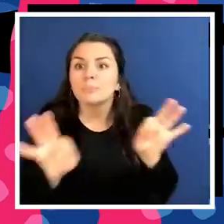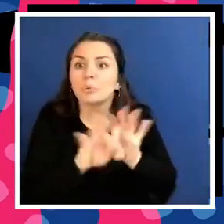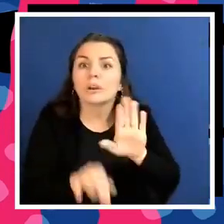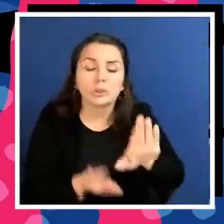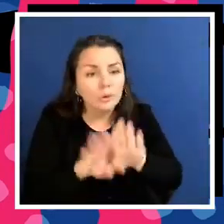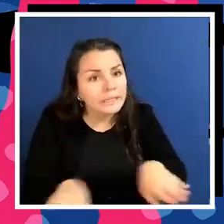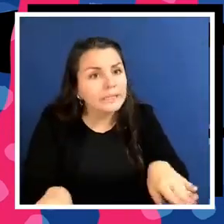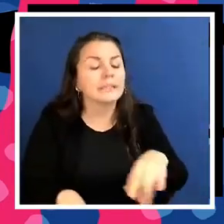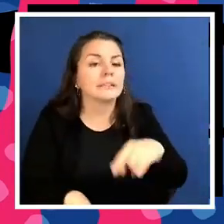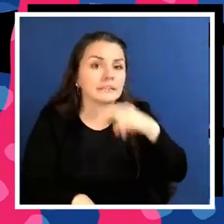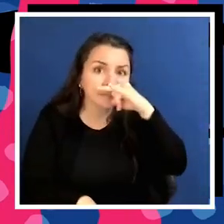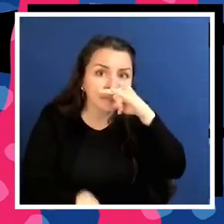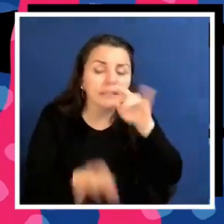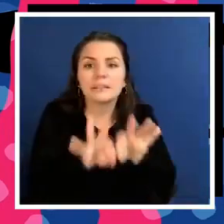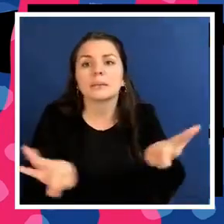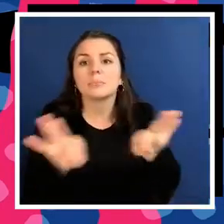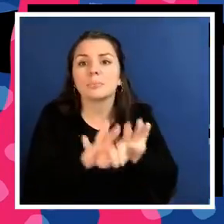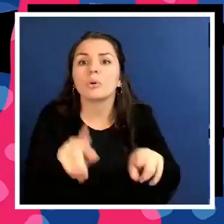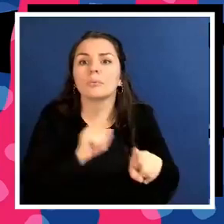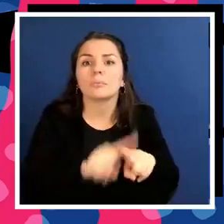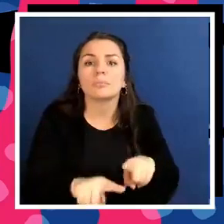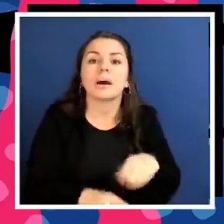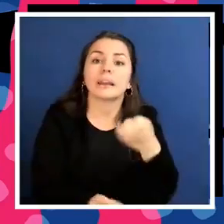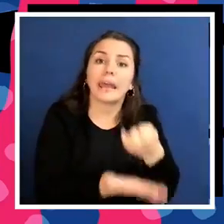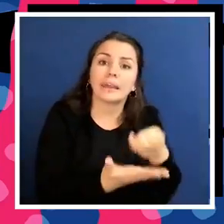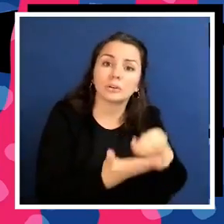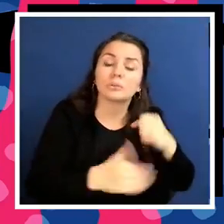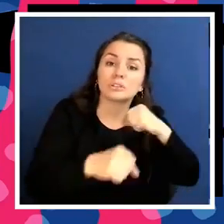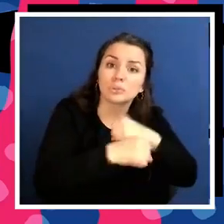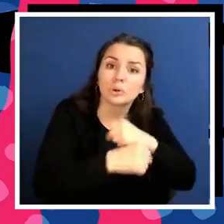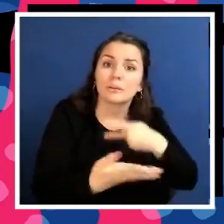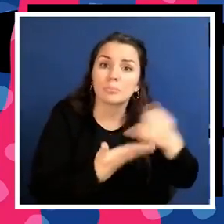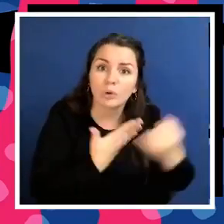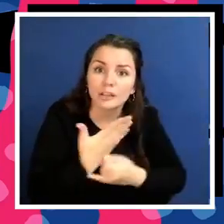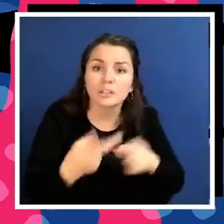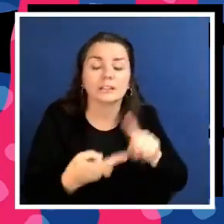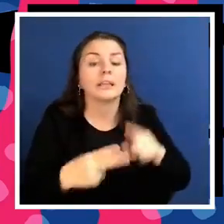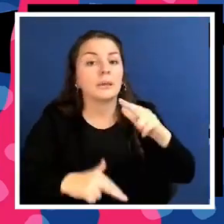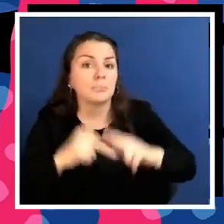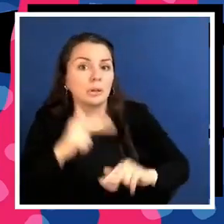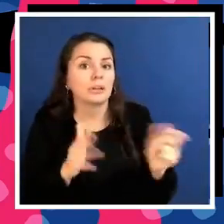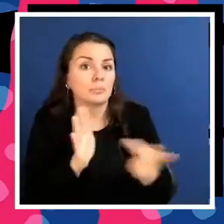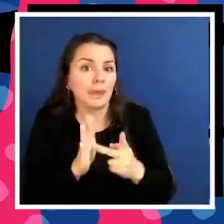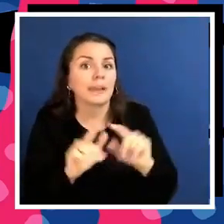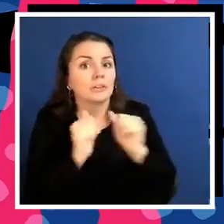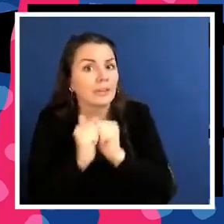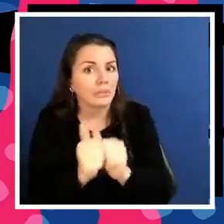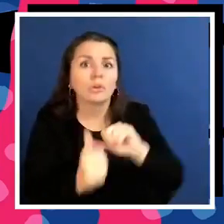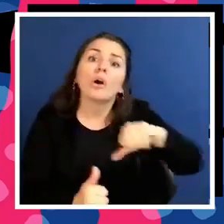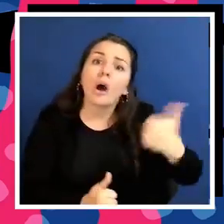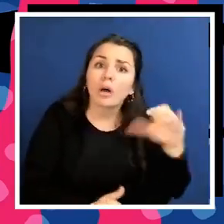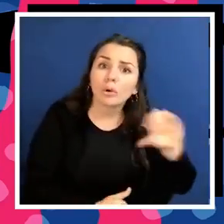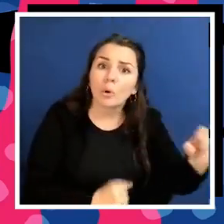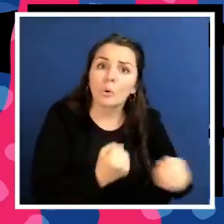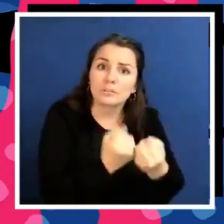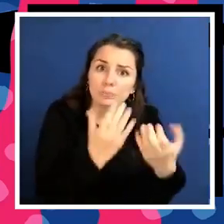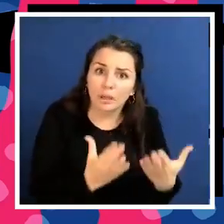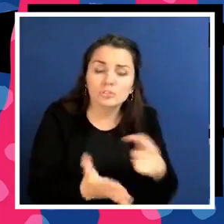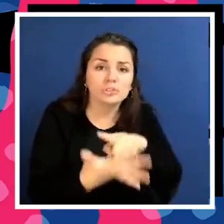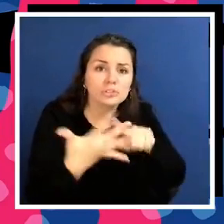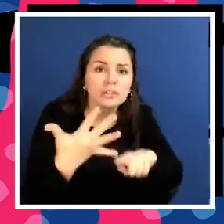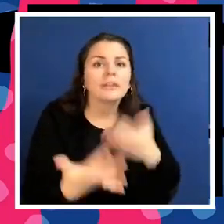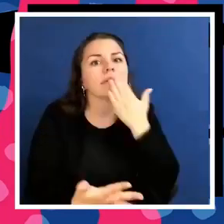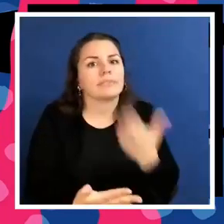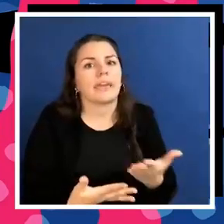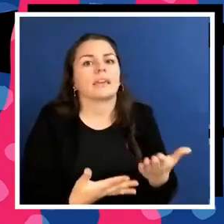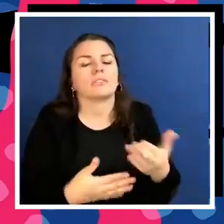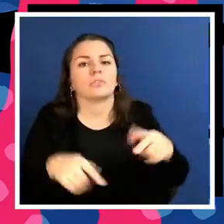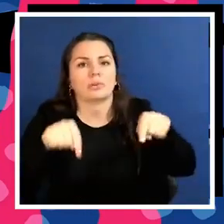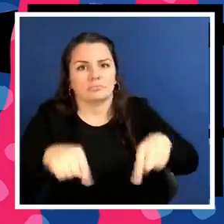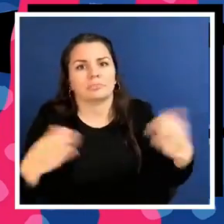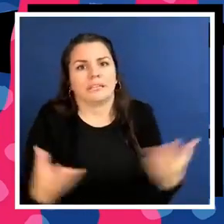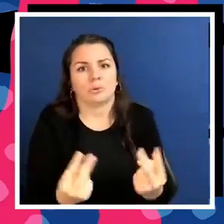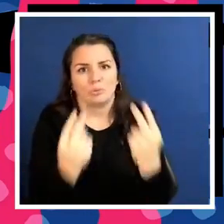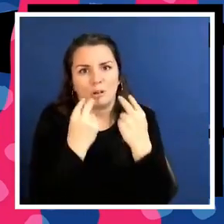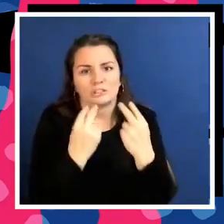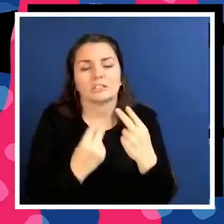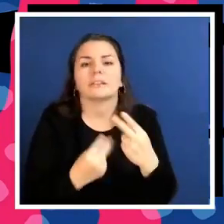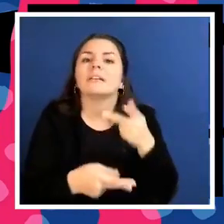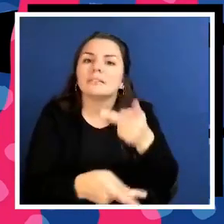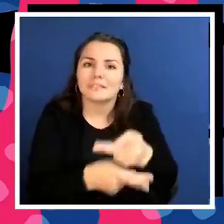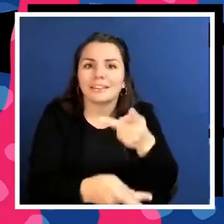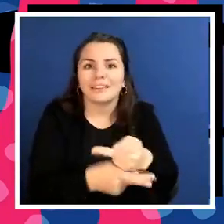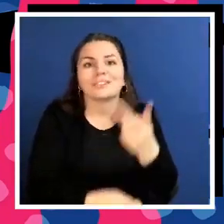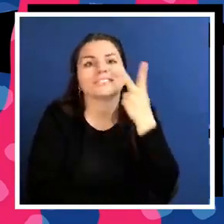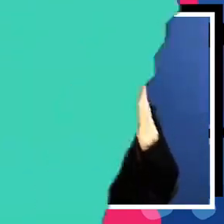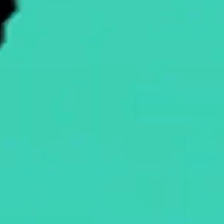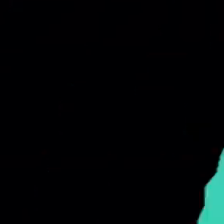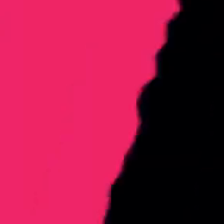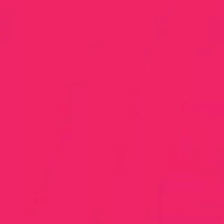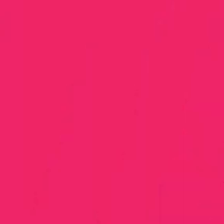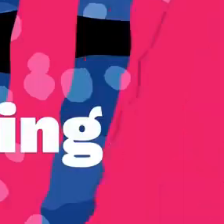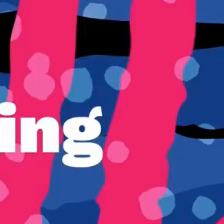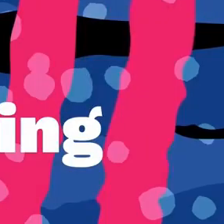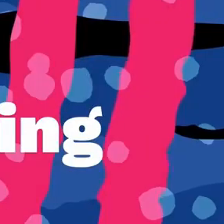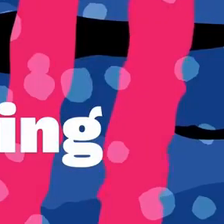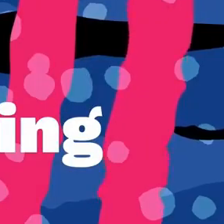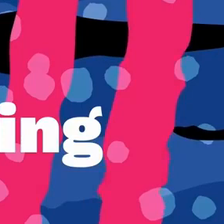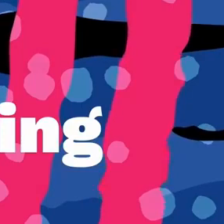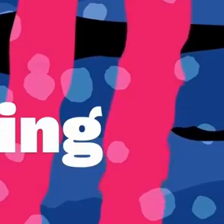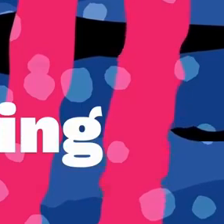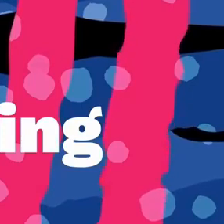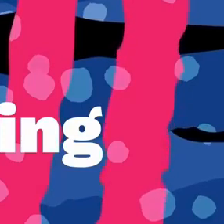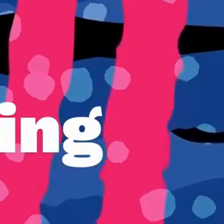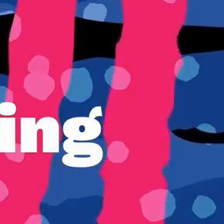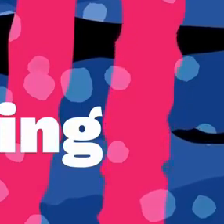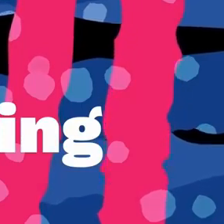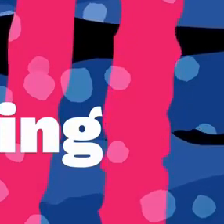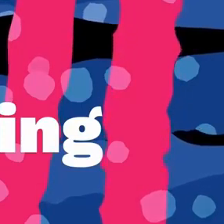TO BE CONTINUED.